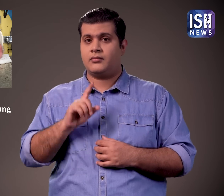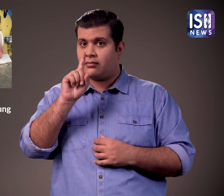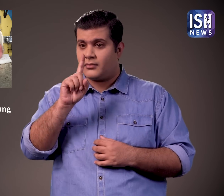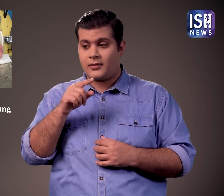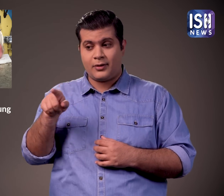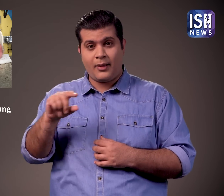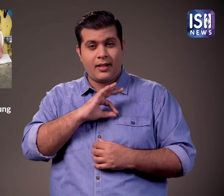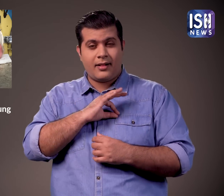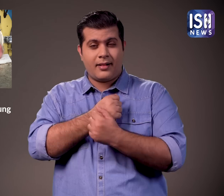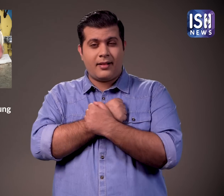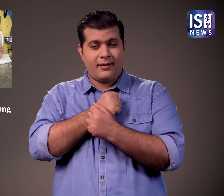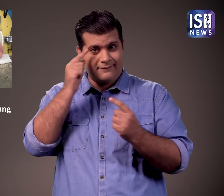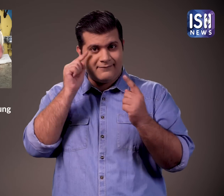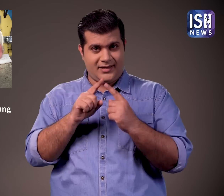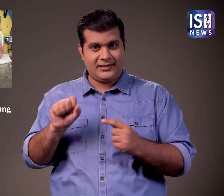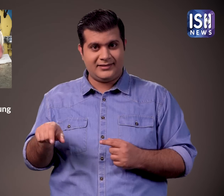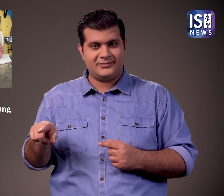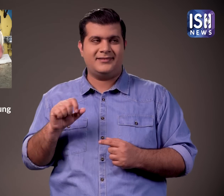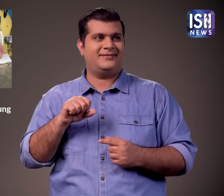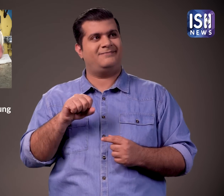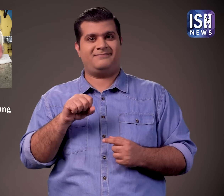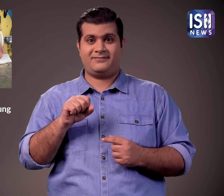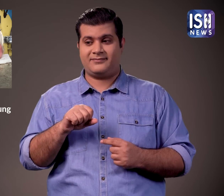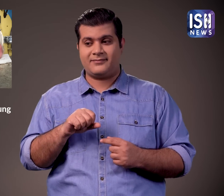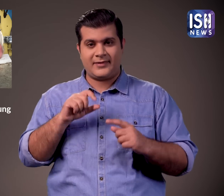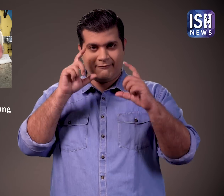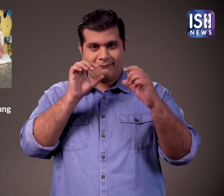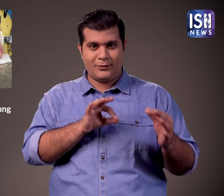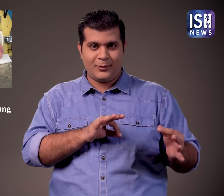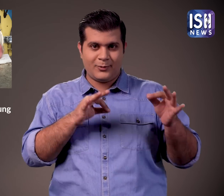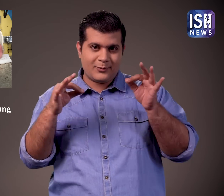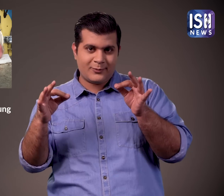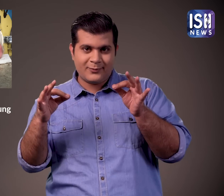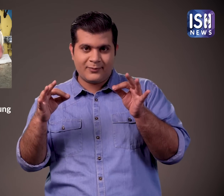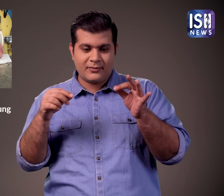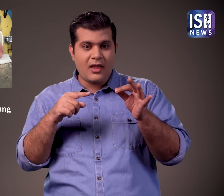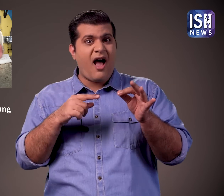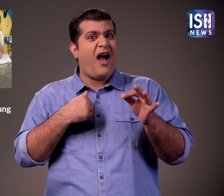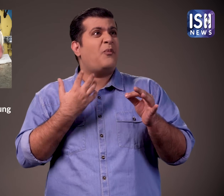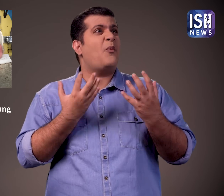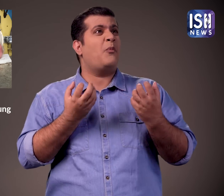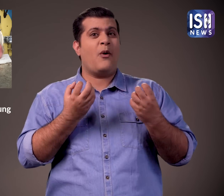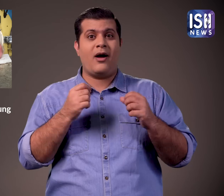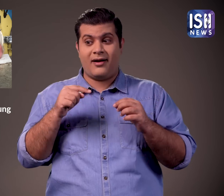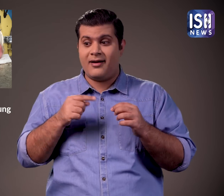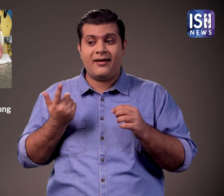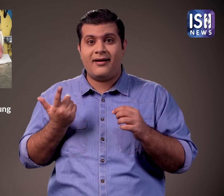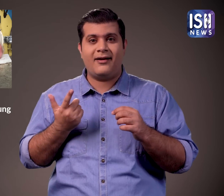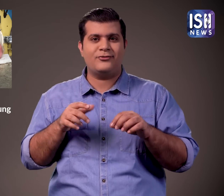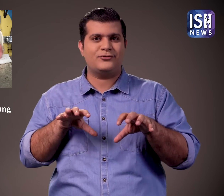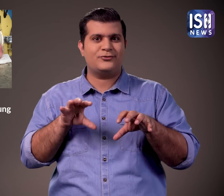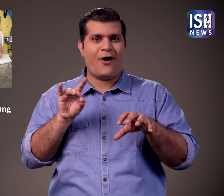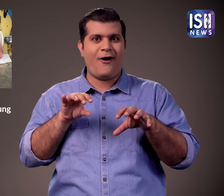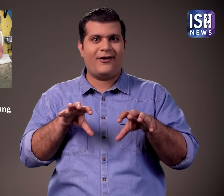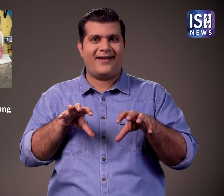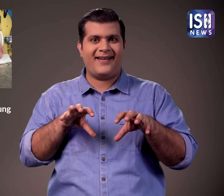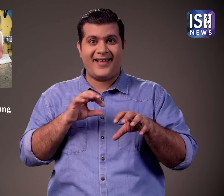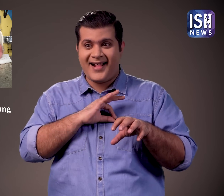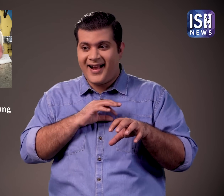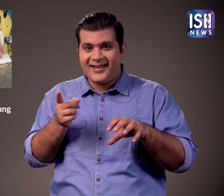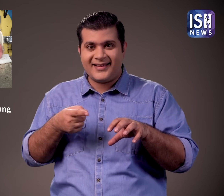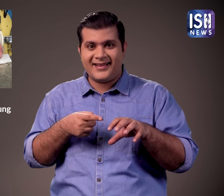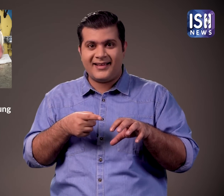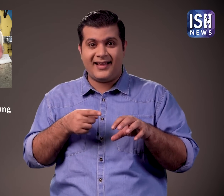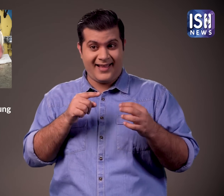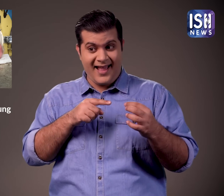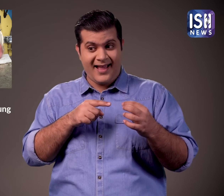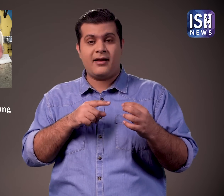He showed him a picture and asked if he wanted it. Upon seeing the picture, he became very excited—it was a picture of a dog.